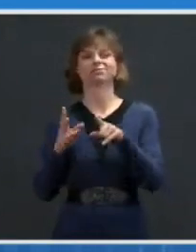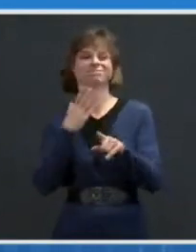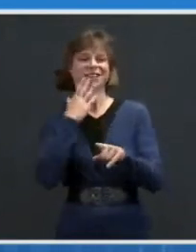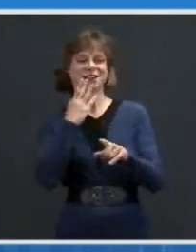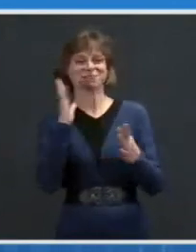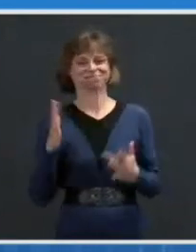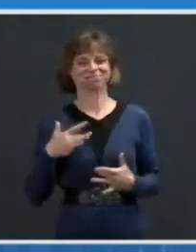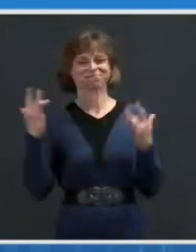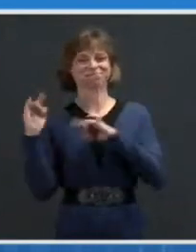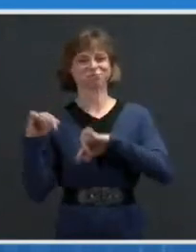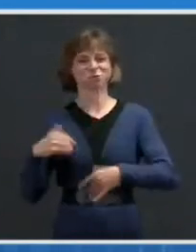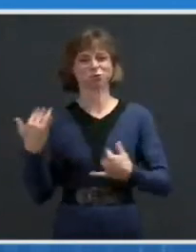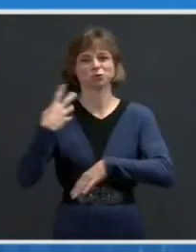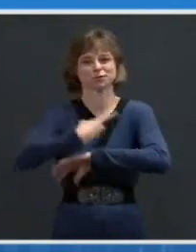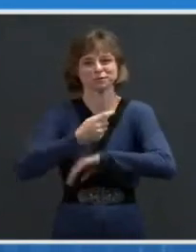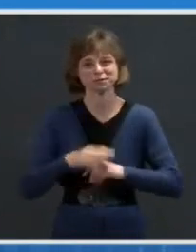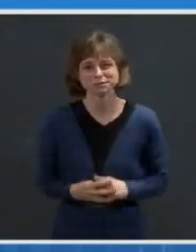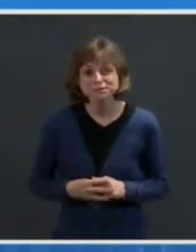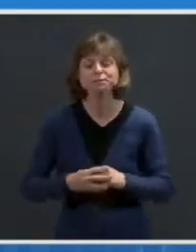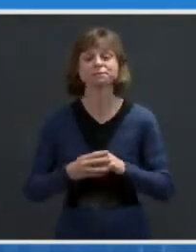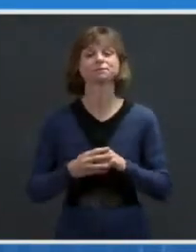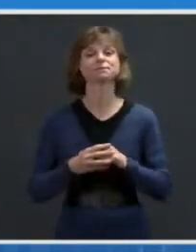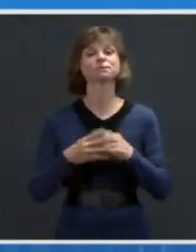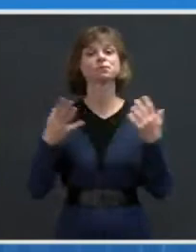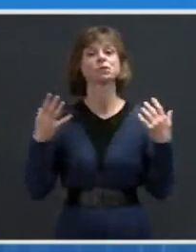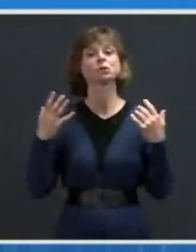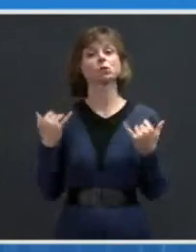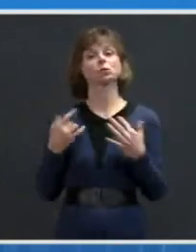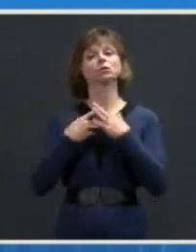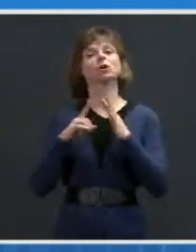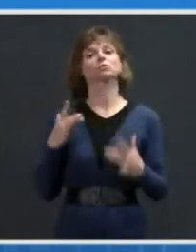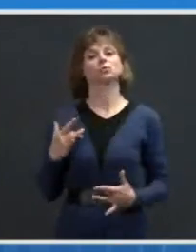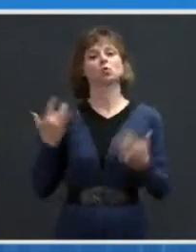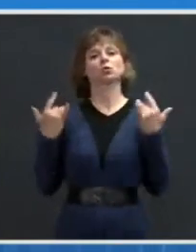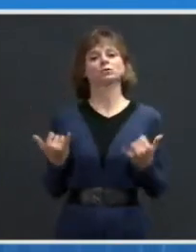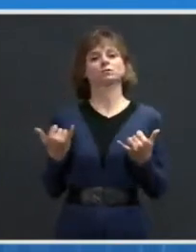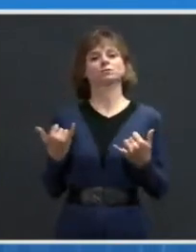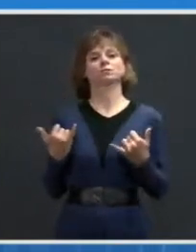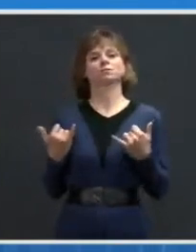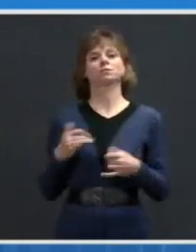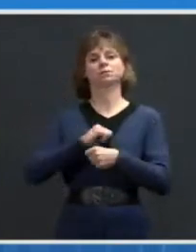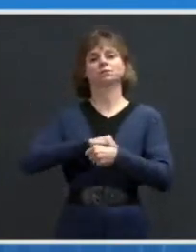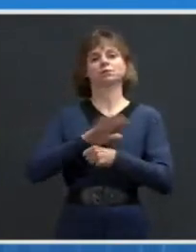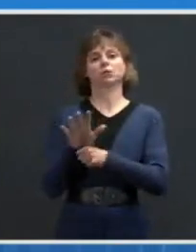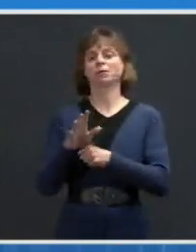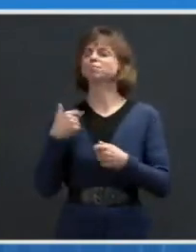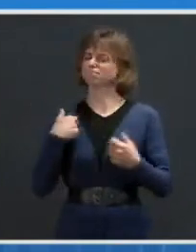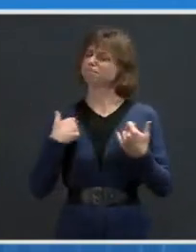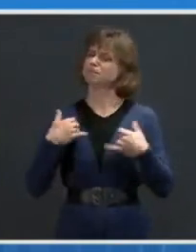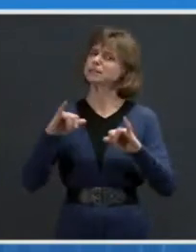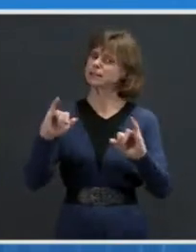AND THEN WE WILL OPEN IT UP TO QUESTIONS. WITH THAT, I WILL TURN IT OVER. THANK YOU.